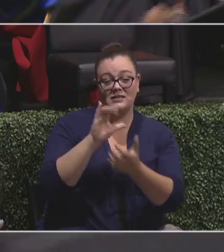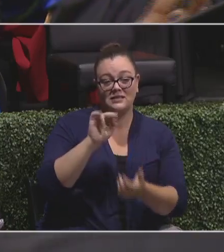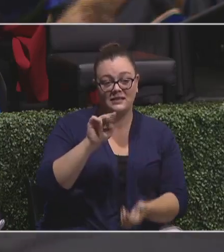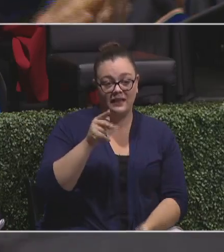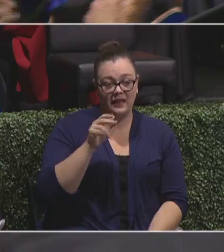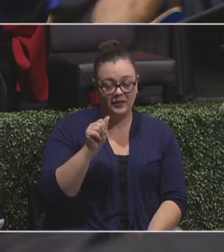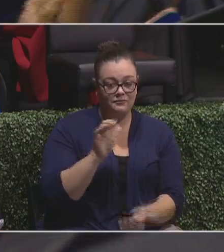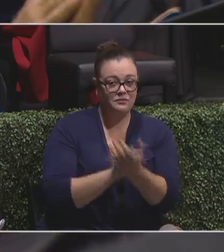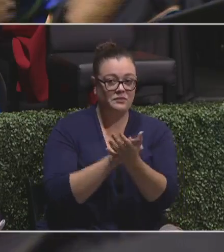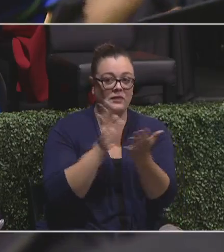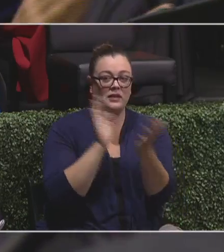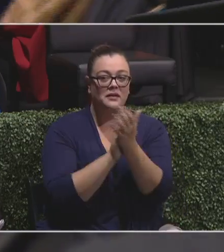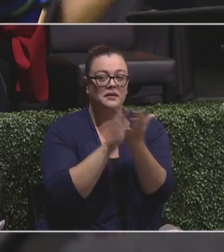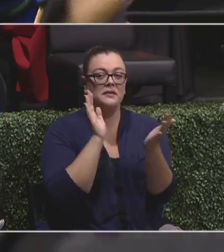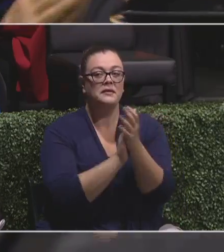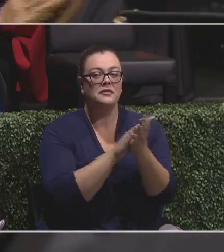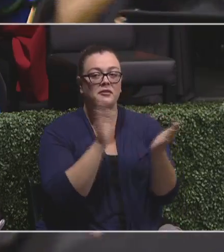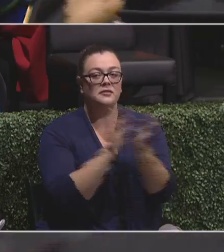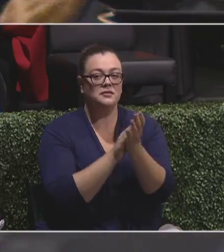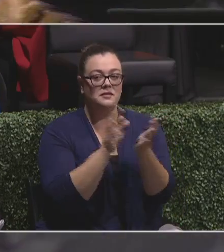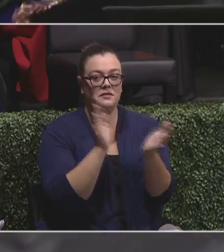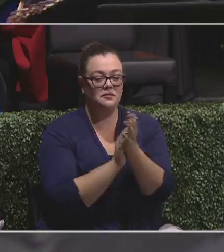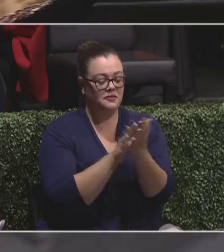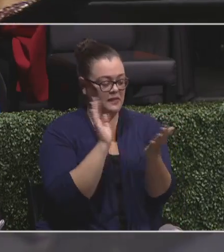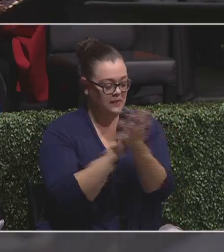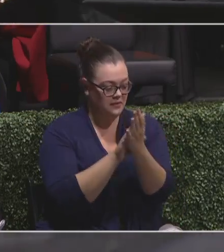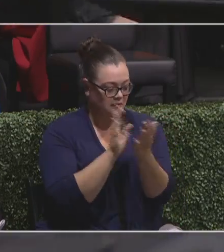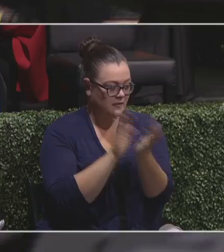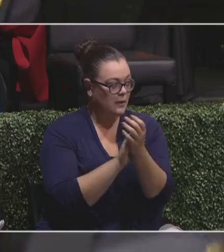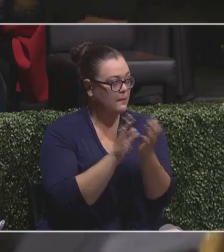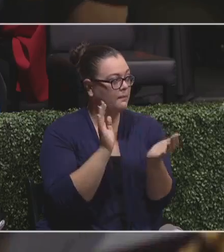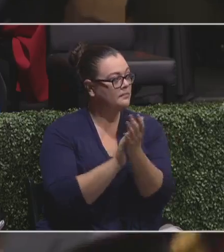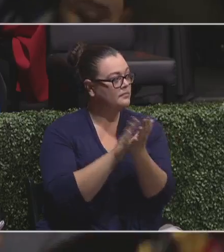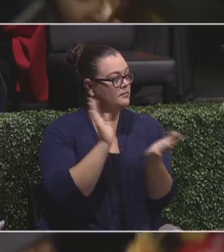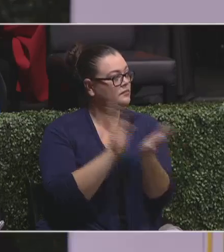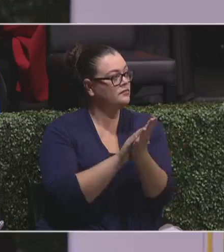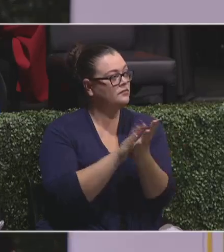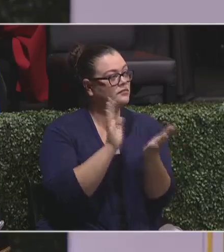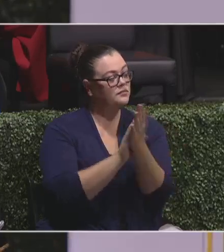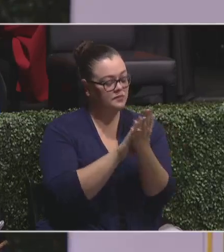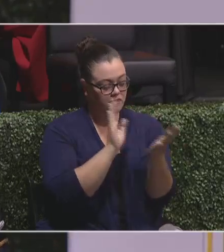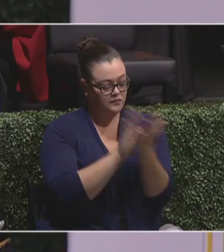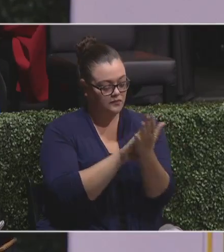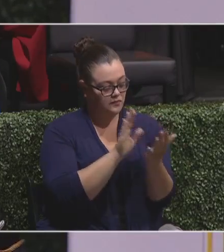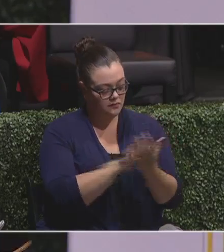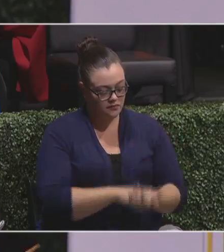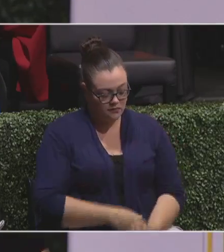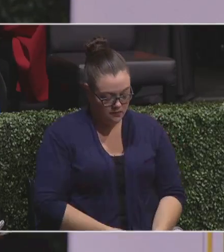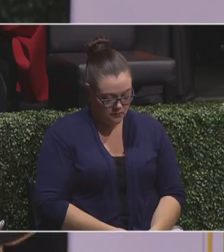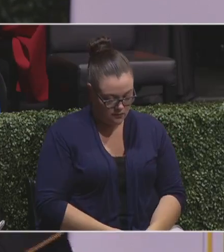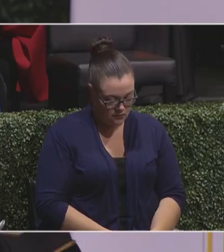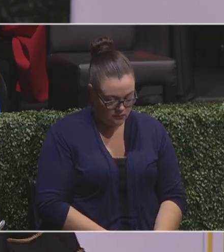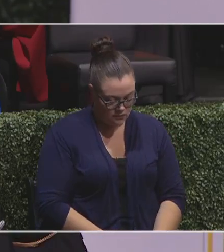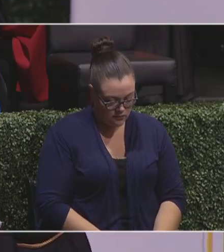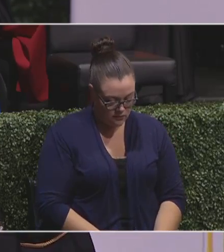SHE BEGINS RESEARCH AT B INGHAMTON WHERE SHE RECEIVED CLIFFORD DR. CLARK DIVERSITY FELLOWSHIP FOR GRADUATE STUDENT. TERRIFIC CONGRATULATIONS C INTHIA.